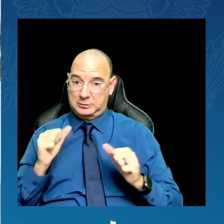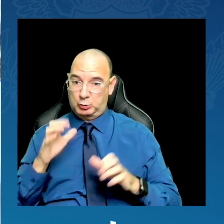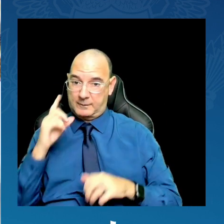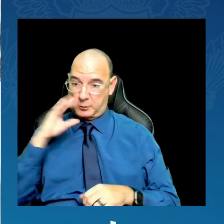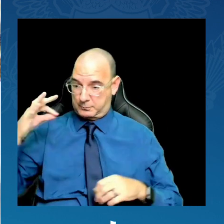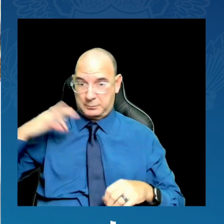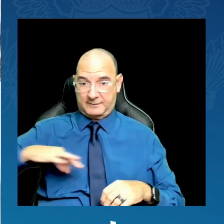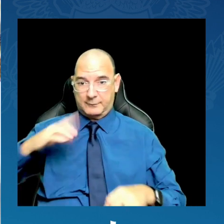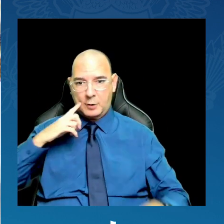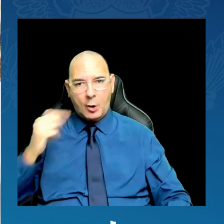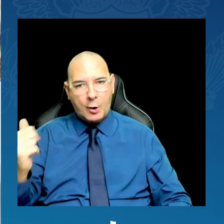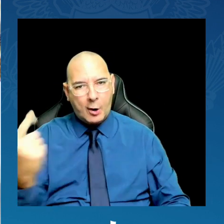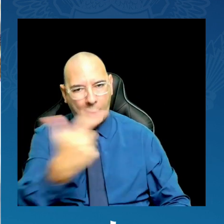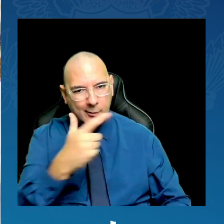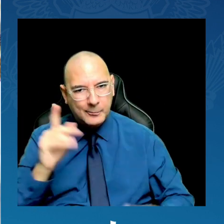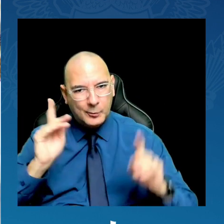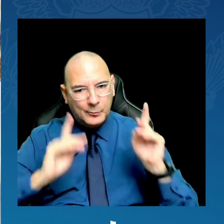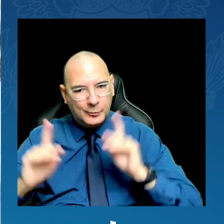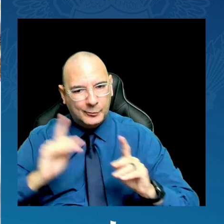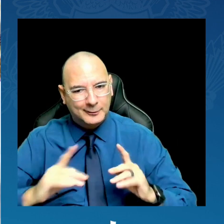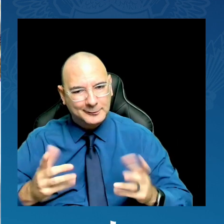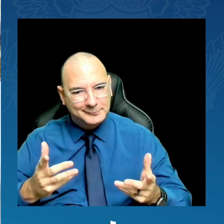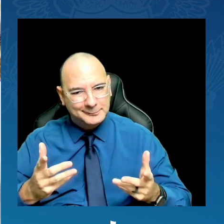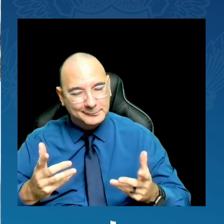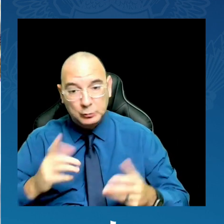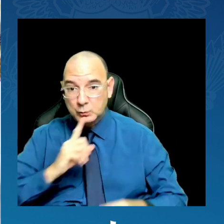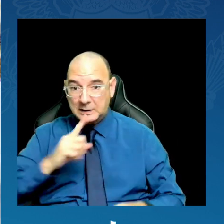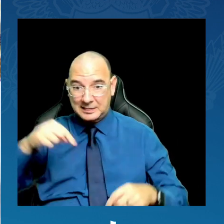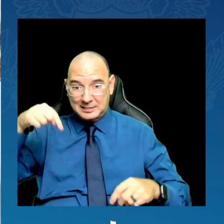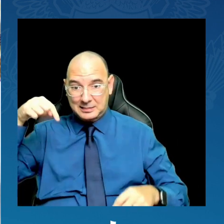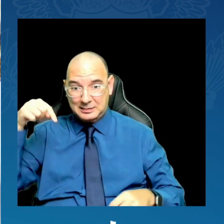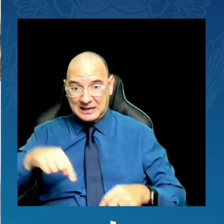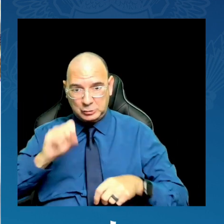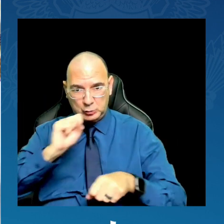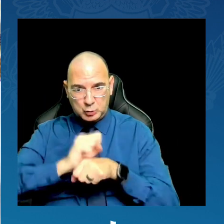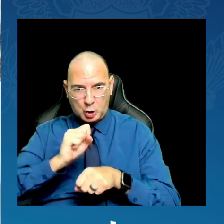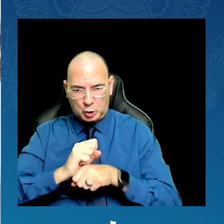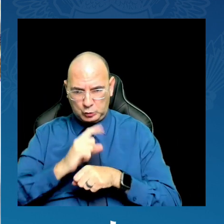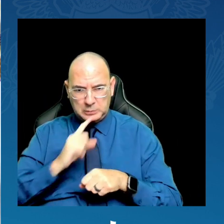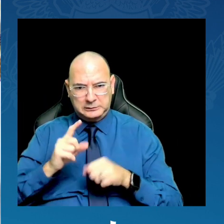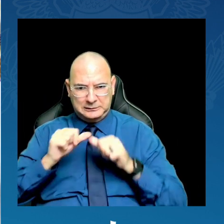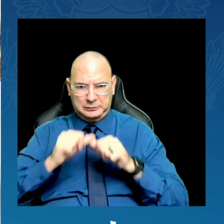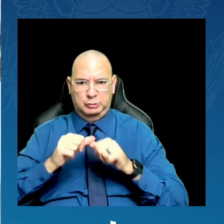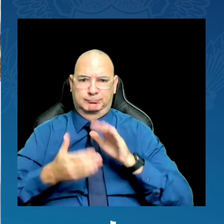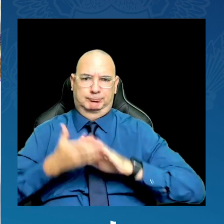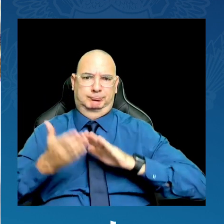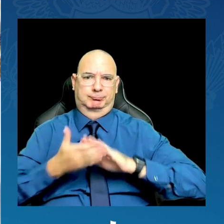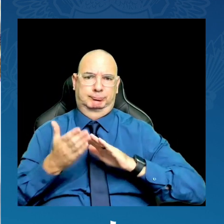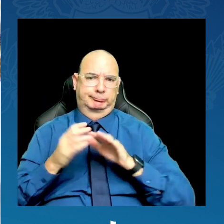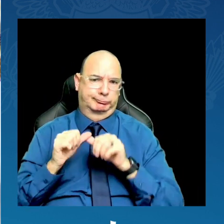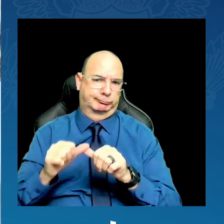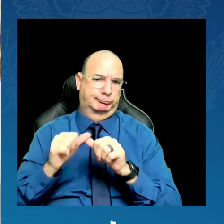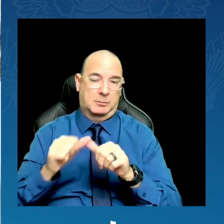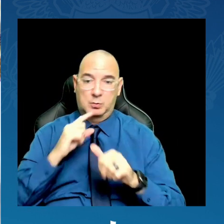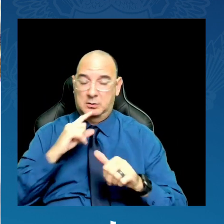So this is work that will continue, and it is an excellent reason why we have the National Space Council